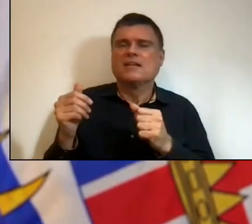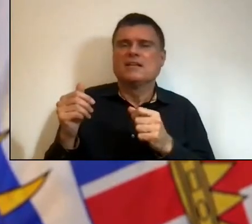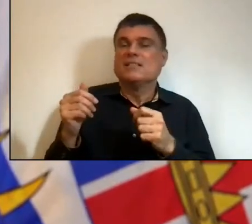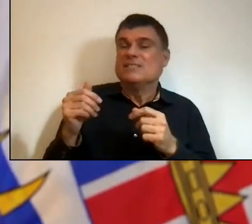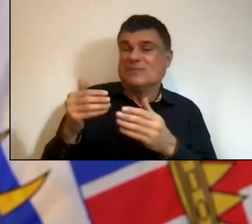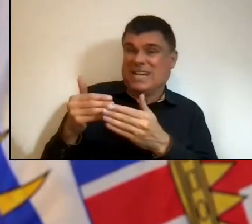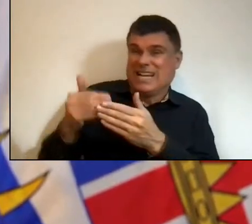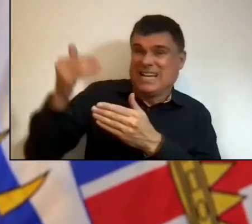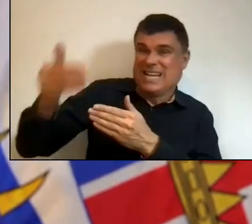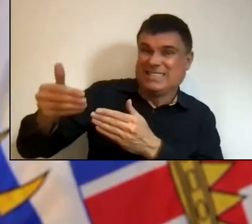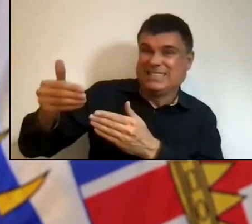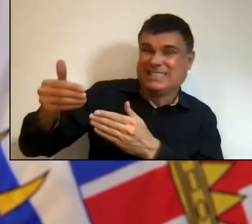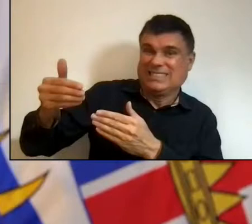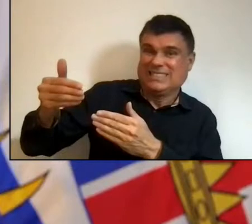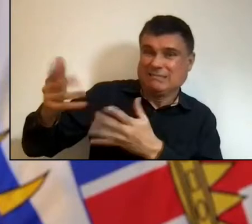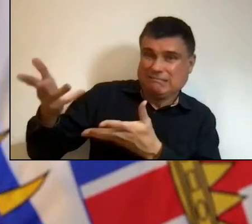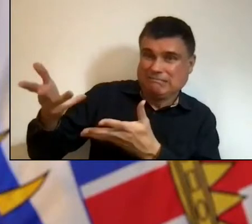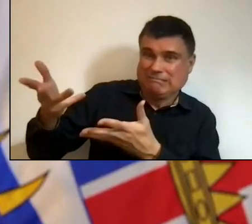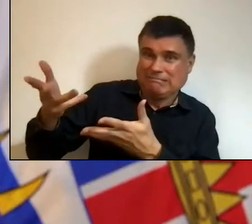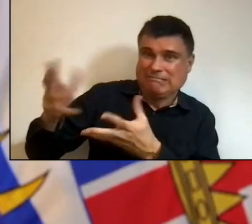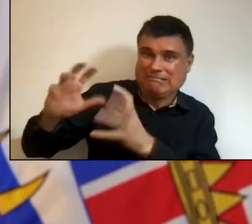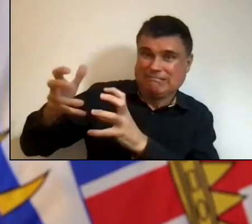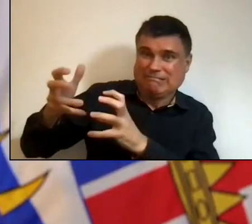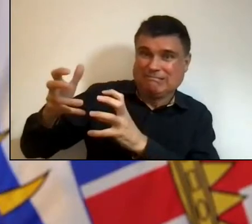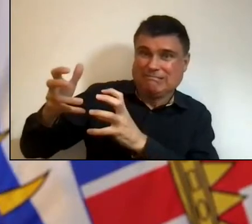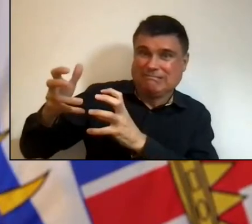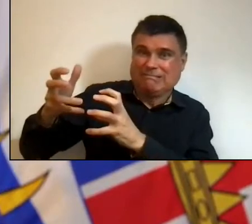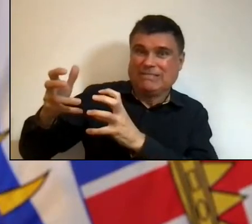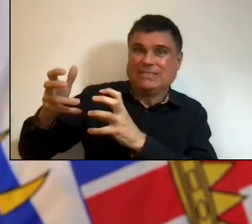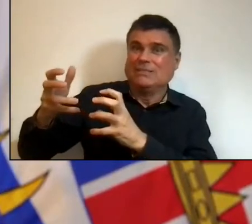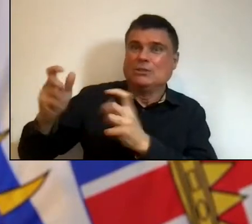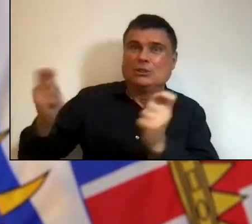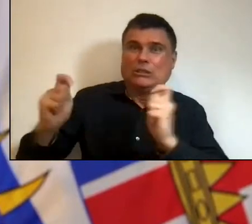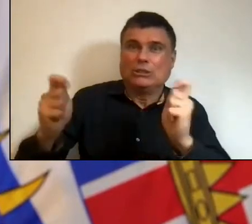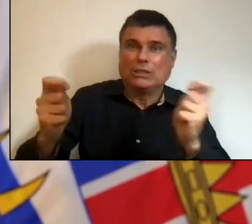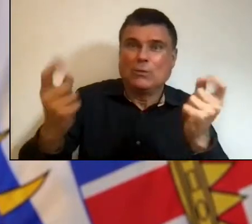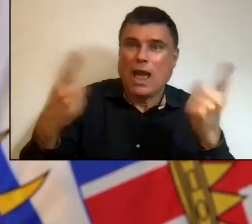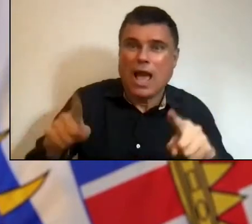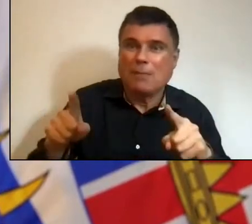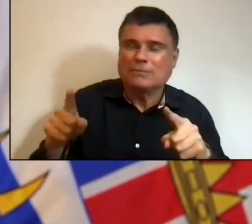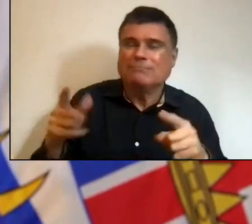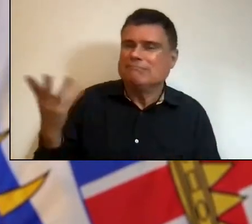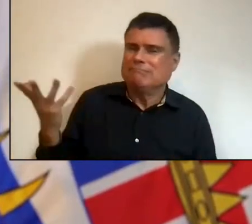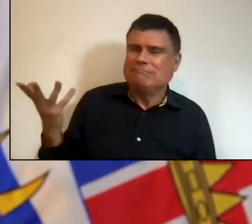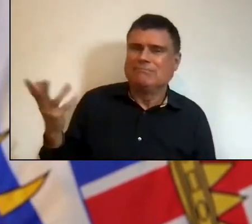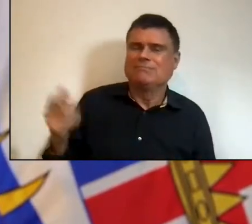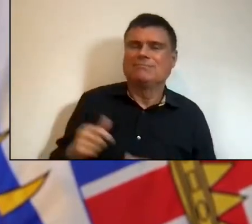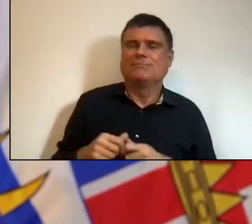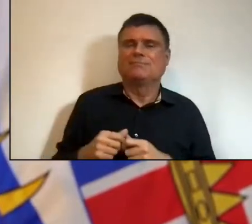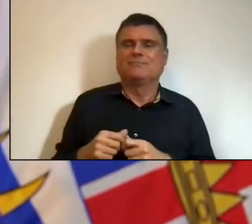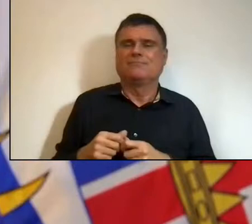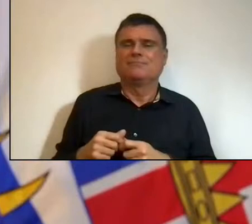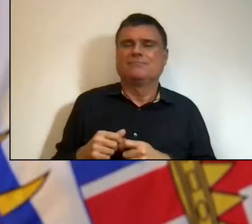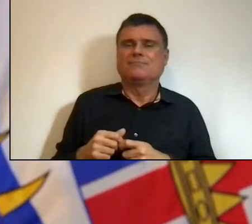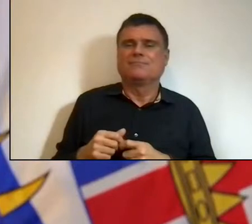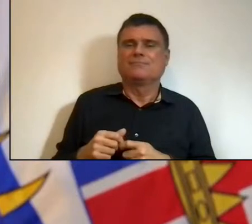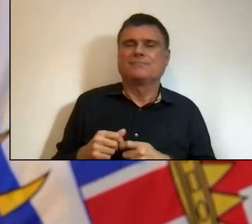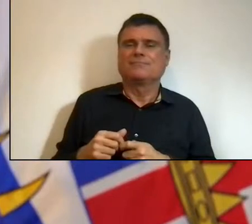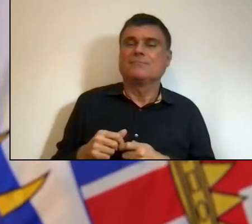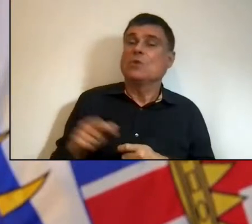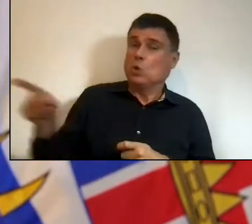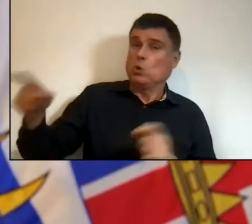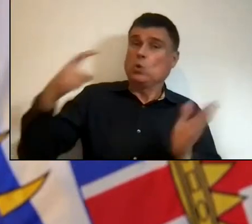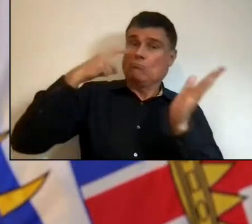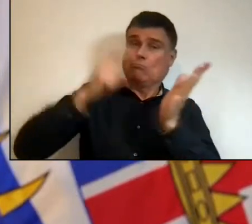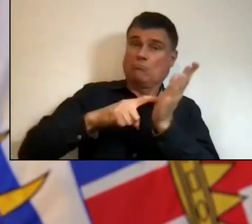course of a few days.